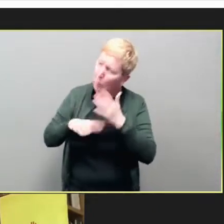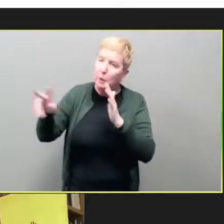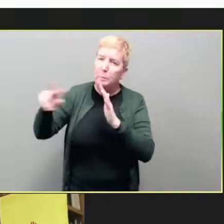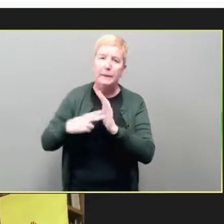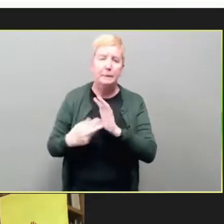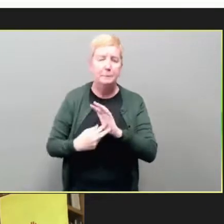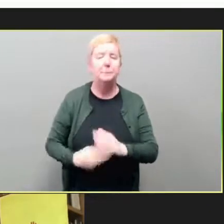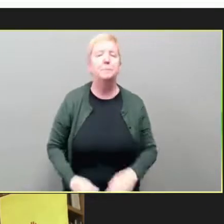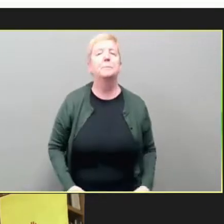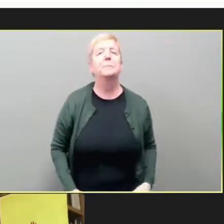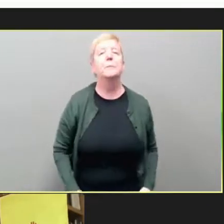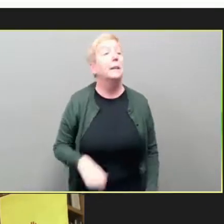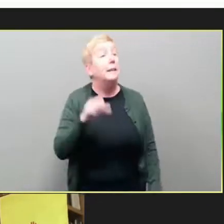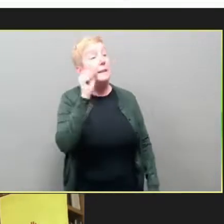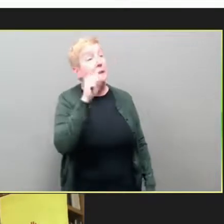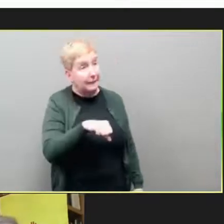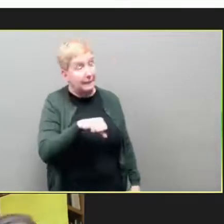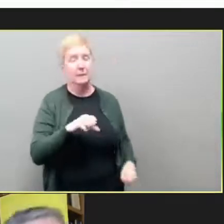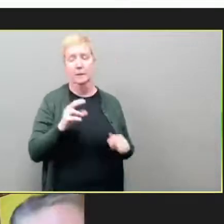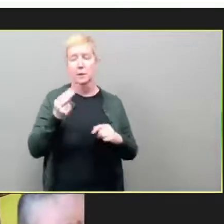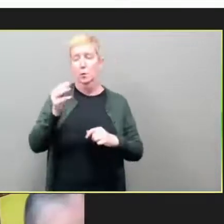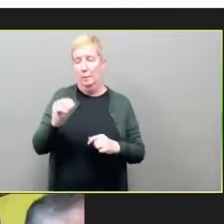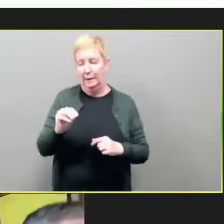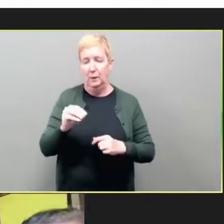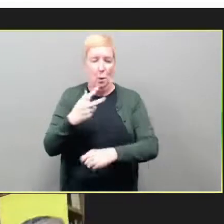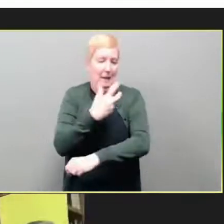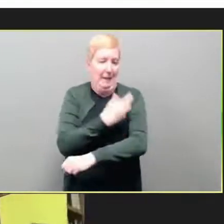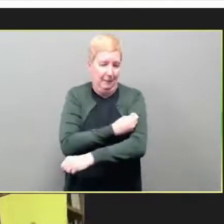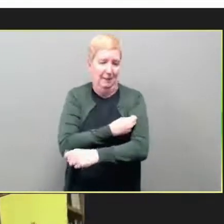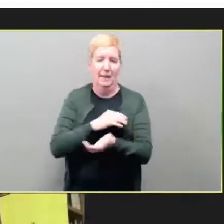Yes. Sorry. So the new Mexico immunization exemption statute, as I